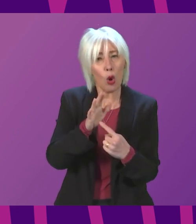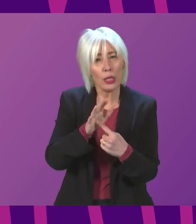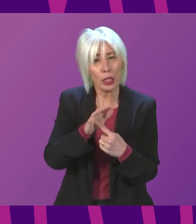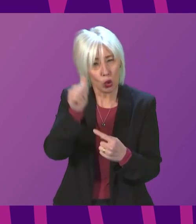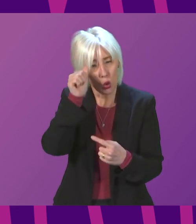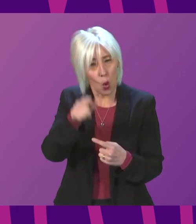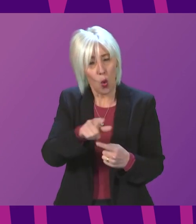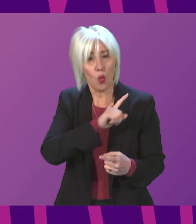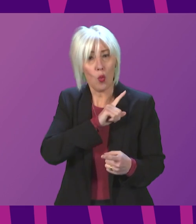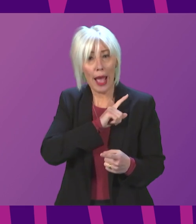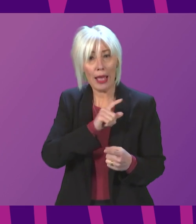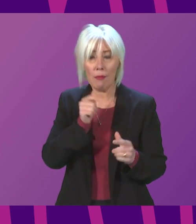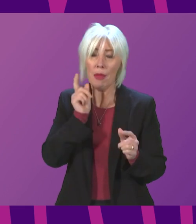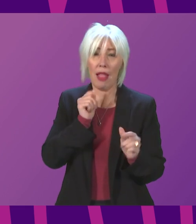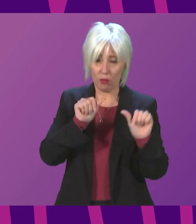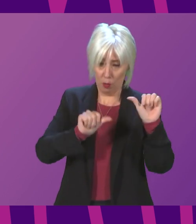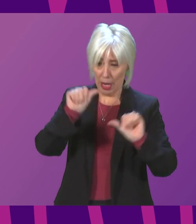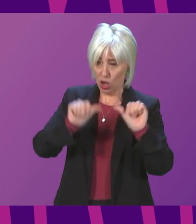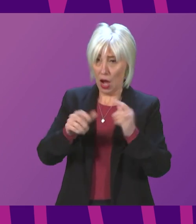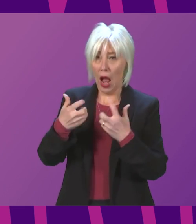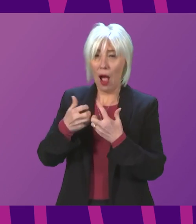important, because that is how people measure how they need to restrict their lives, which